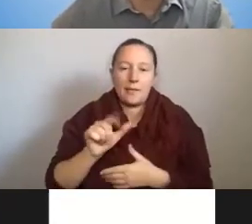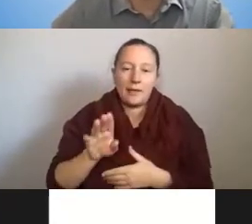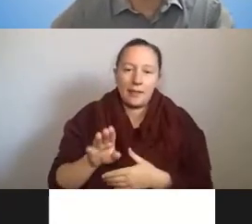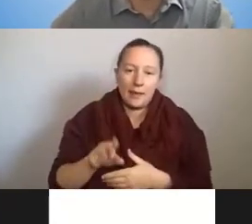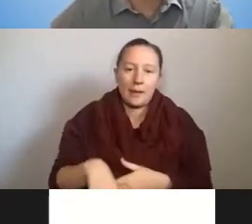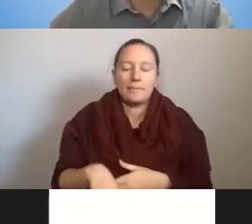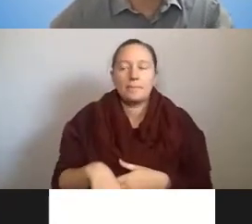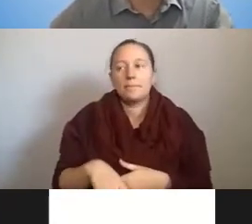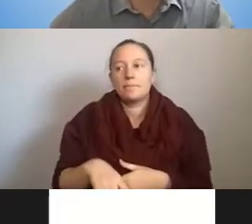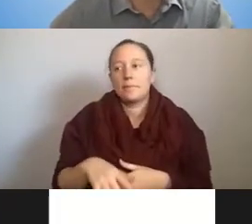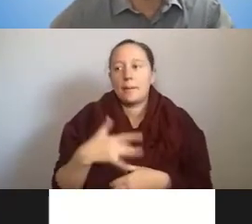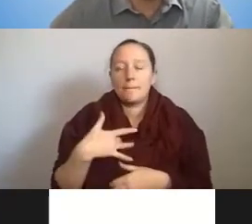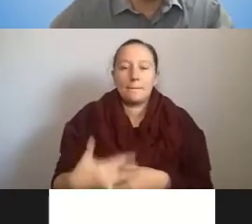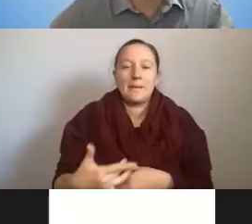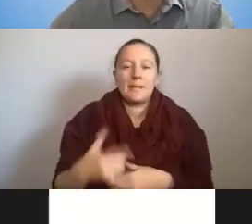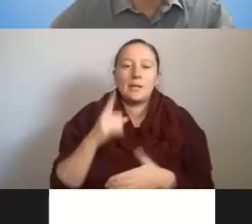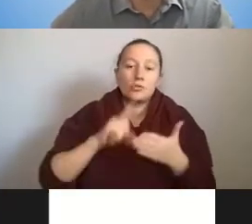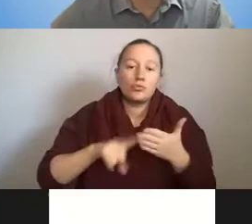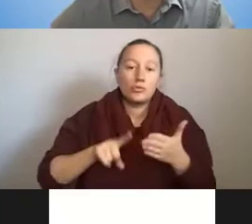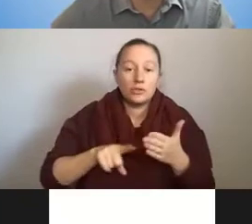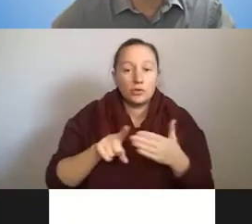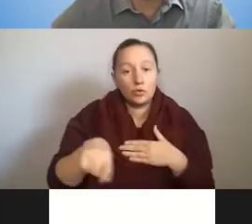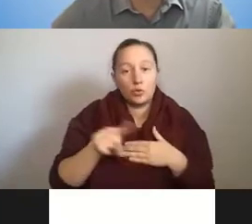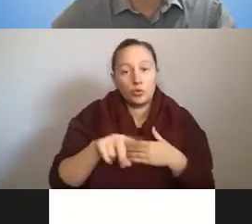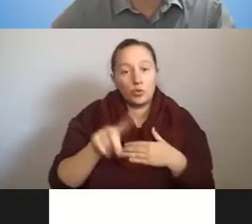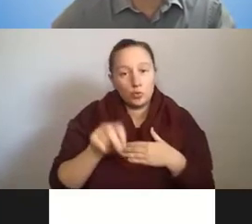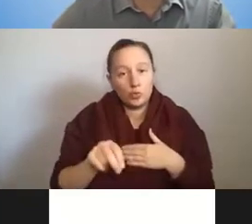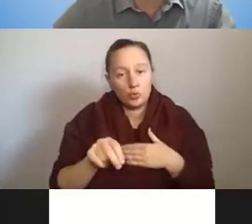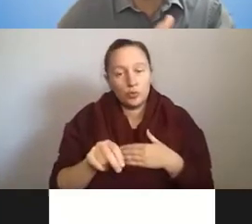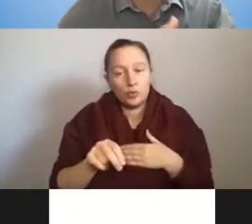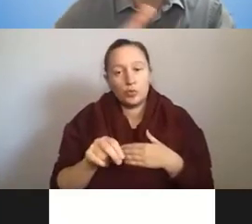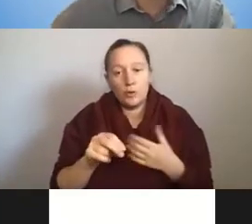The basic research that you all do has this sort of...